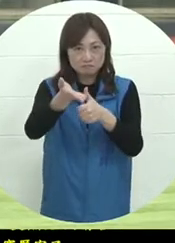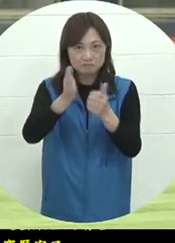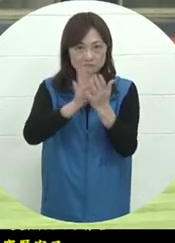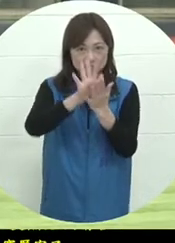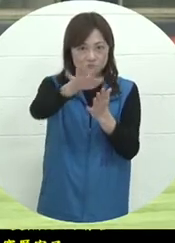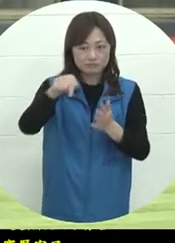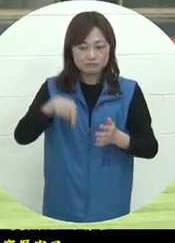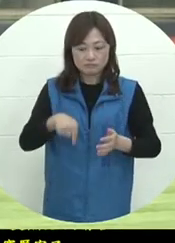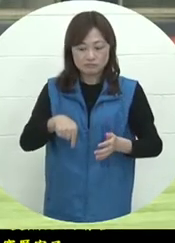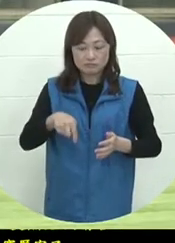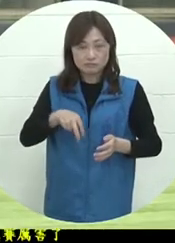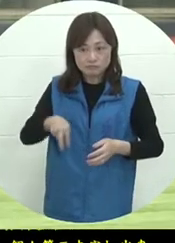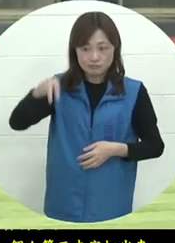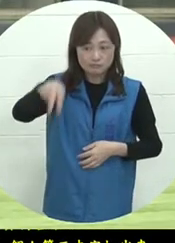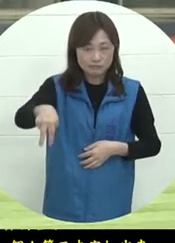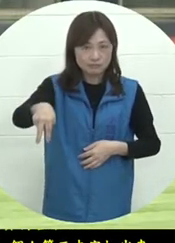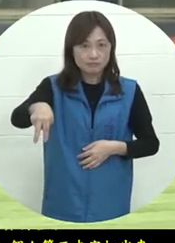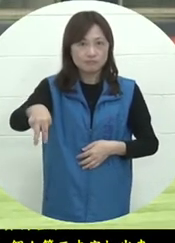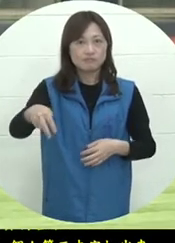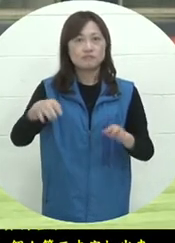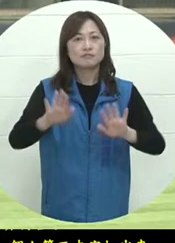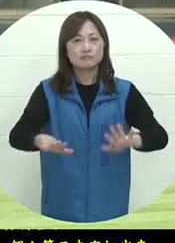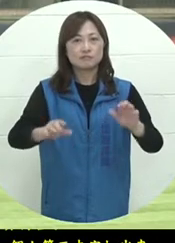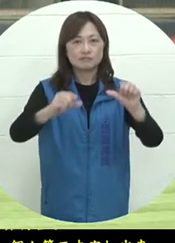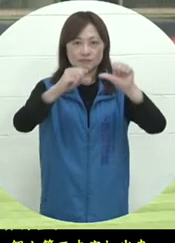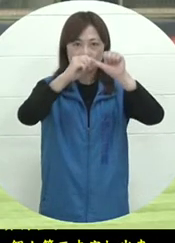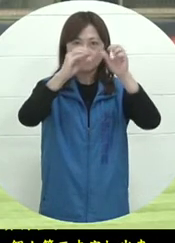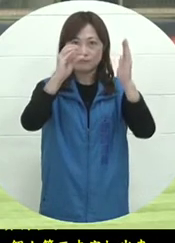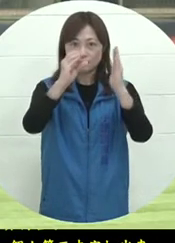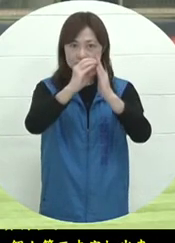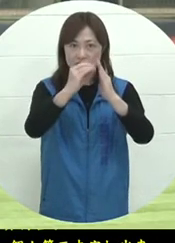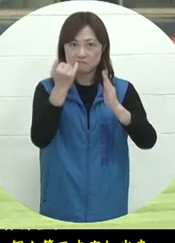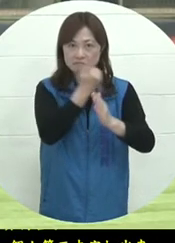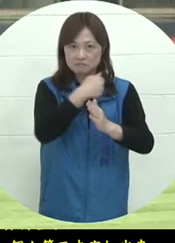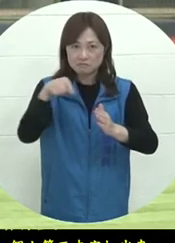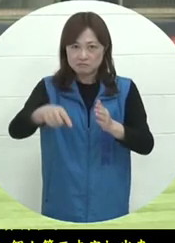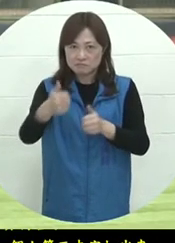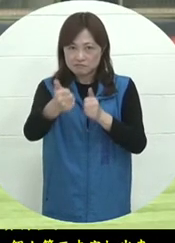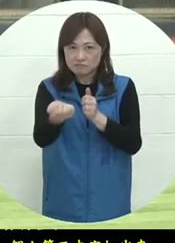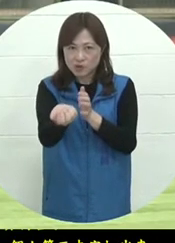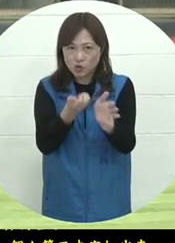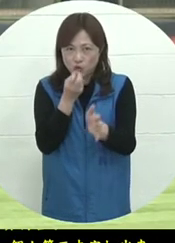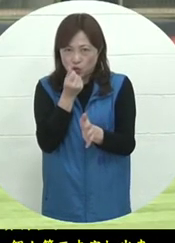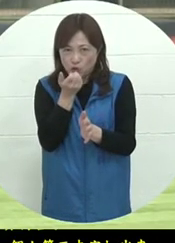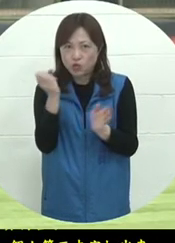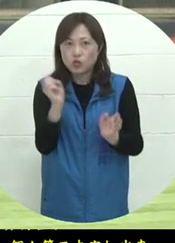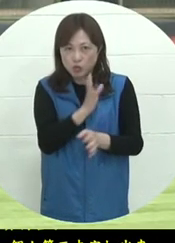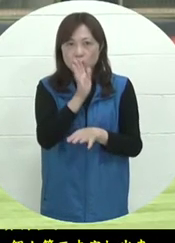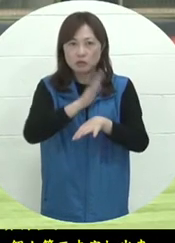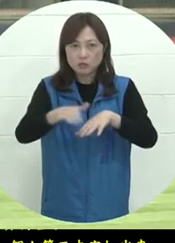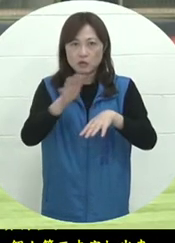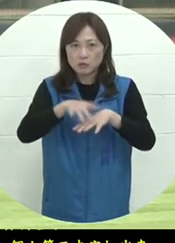After the performance, this on-base hit came to the fifth inning. It means that it is possible. The 7th point leading point that can end the game early